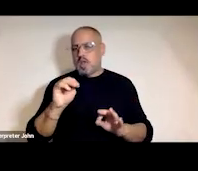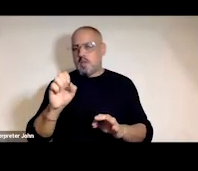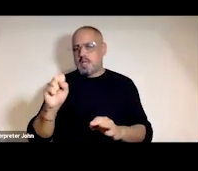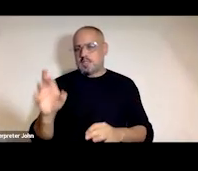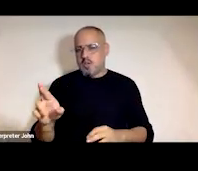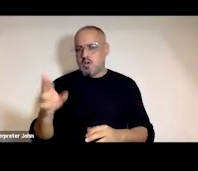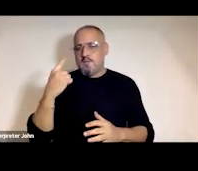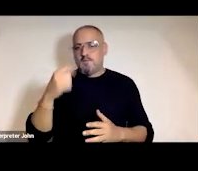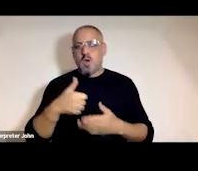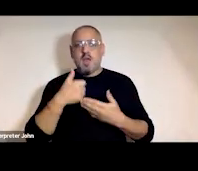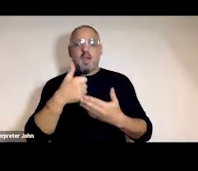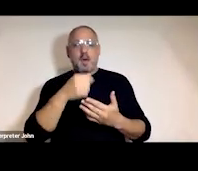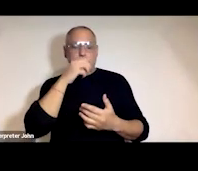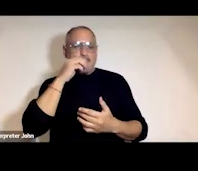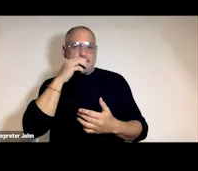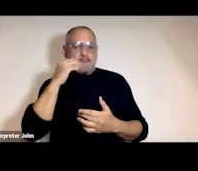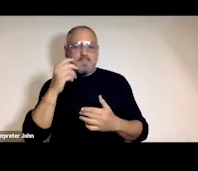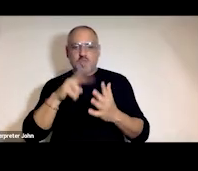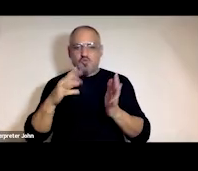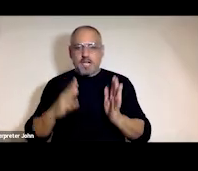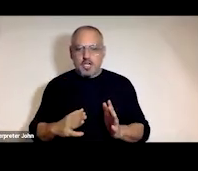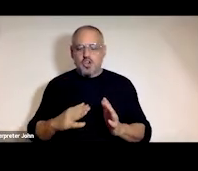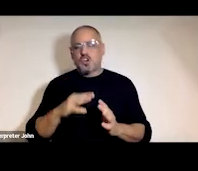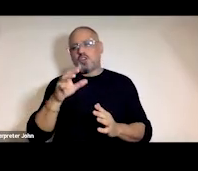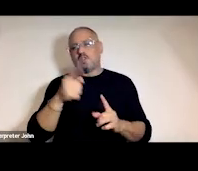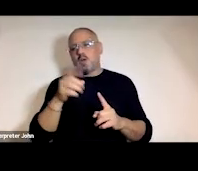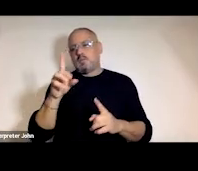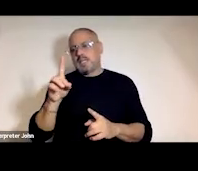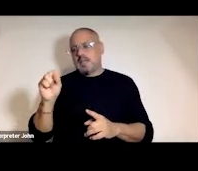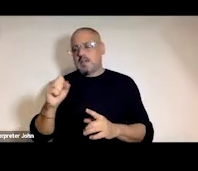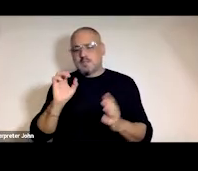to help the reader or DDS to recognize the limitations